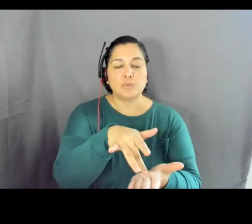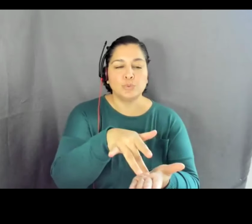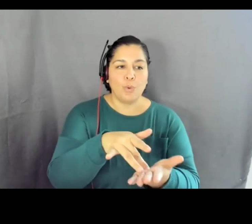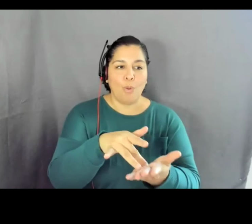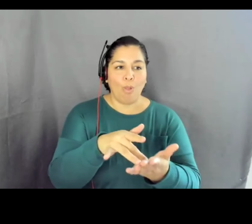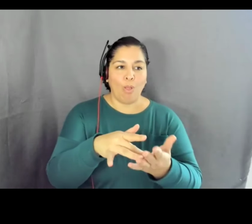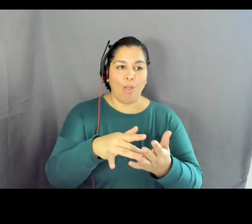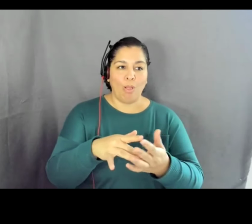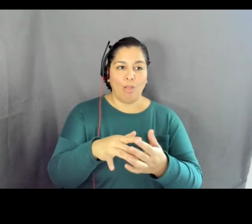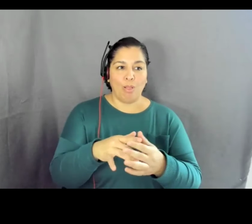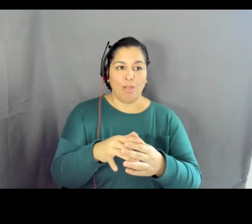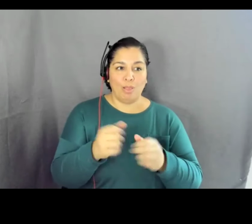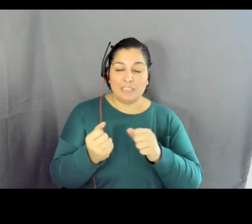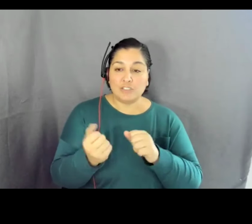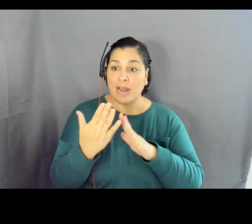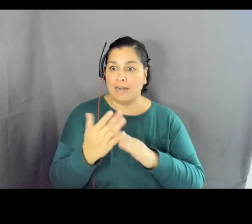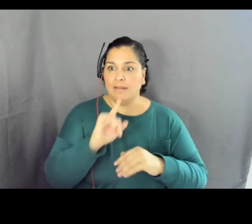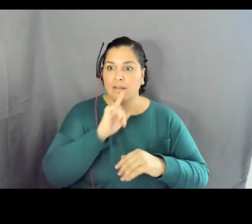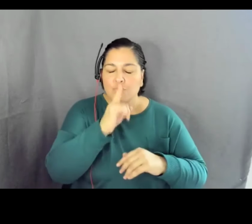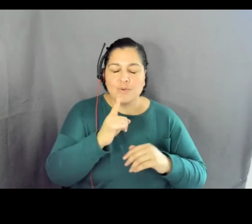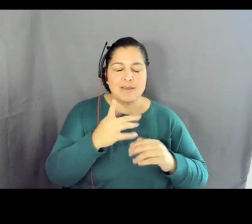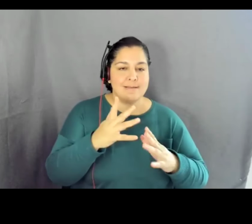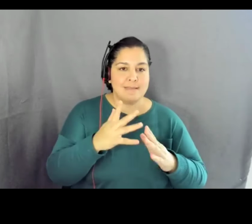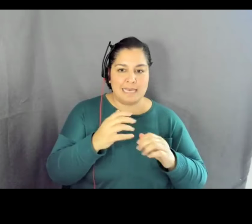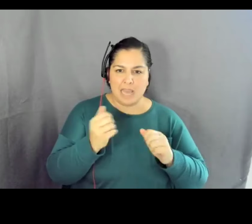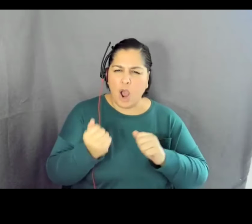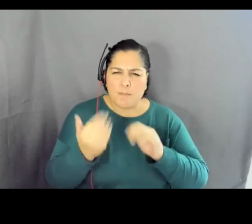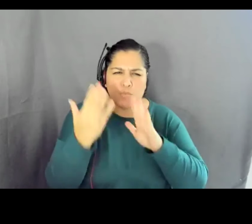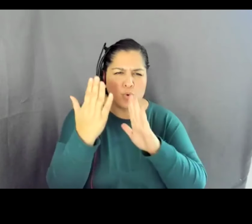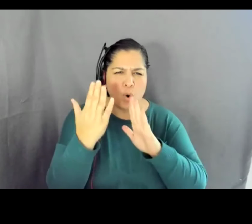a pluralistic approach and also a deeply a hyperlocal approach,